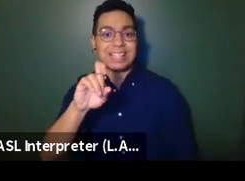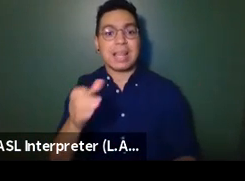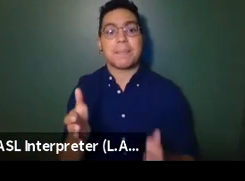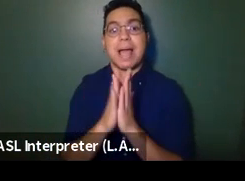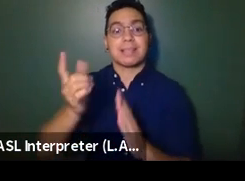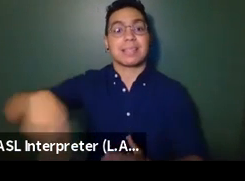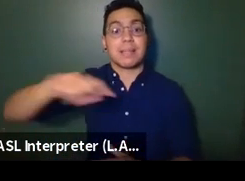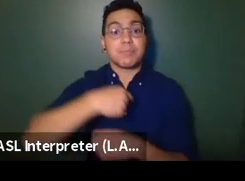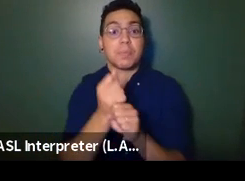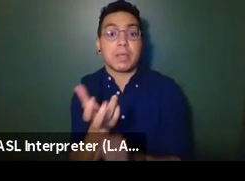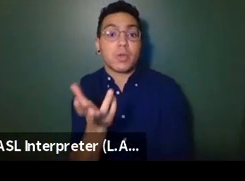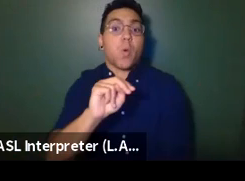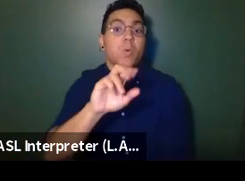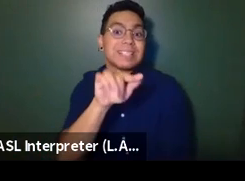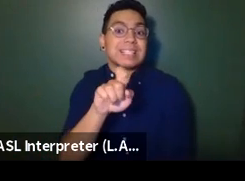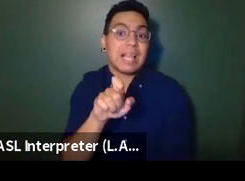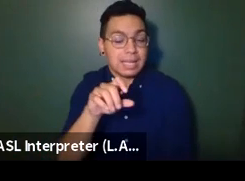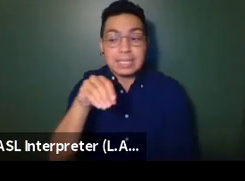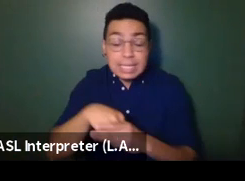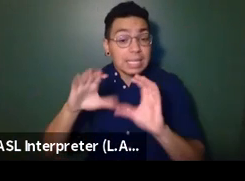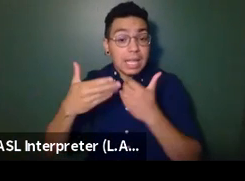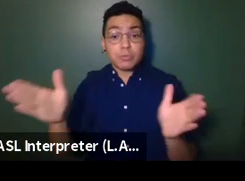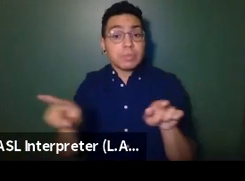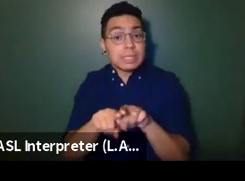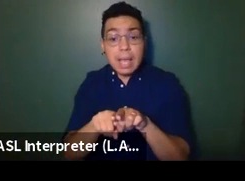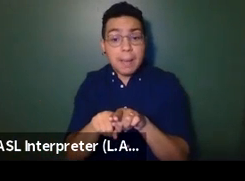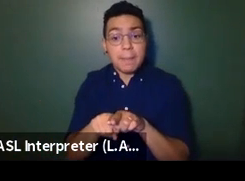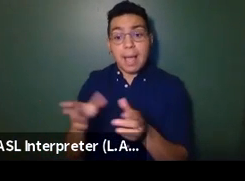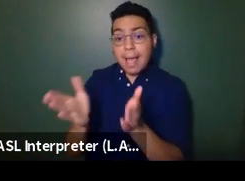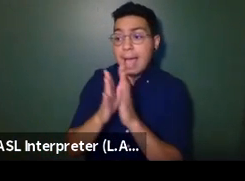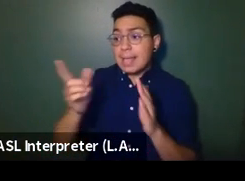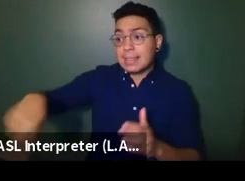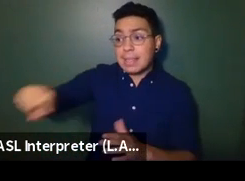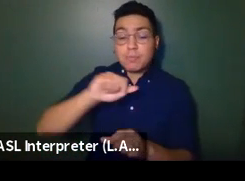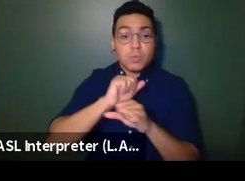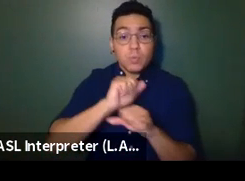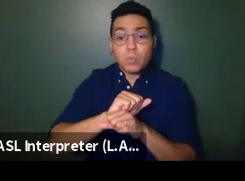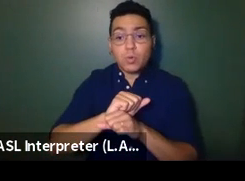Jeff Crawford: in the classroom and they're doing something on it. So we might want one slide deck for the whole classroom.